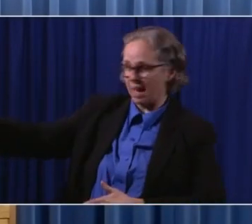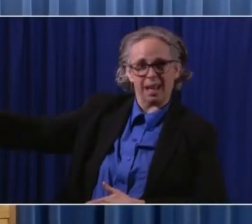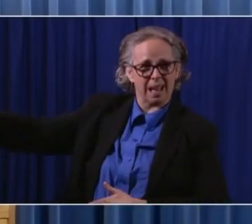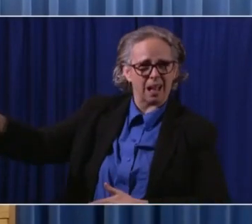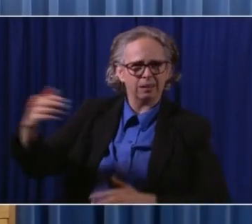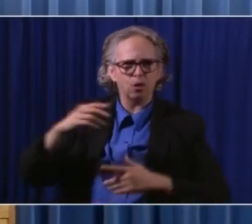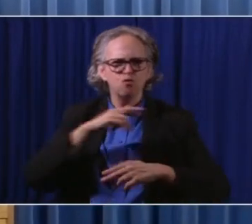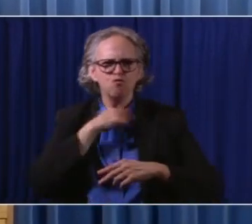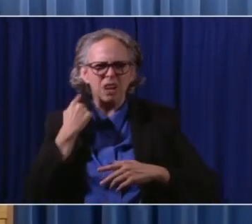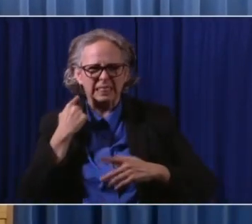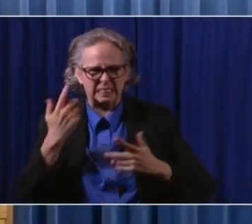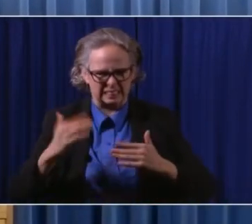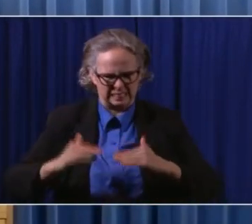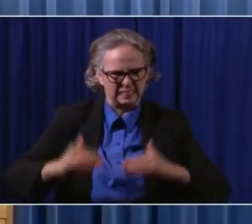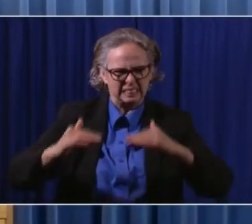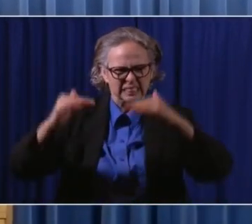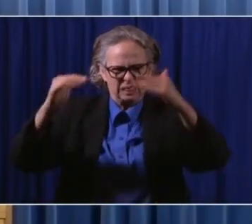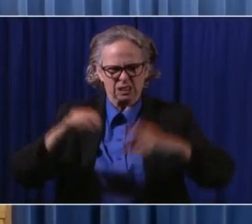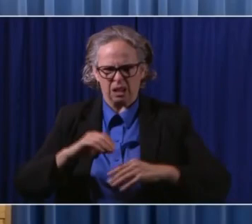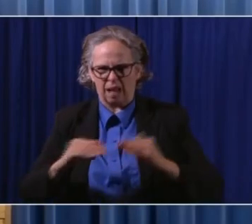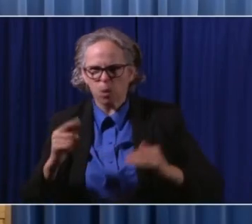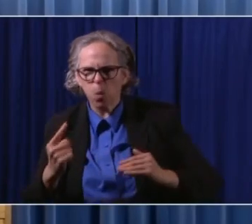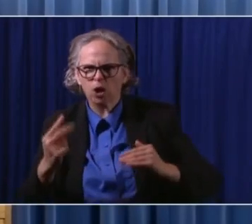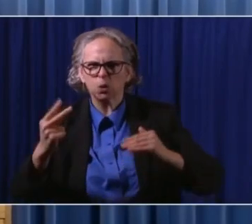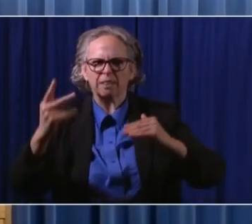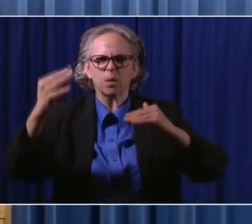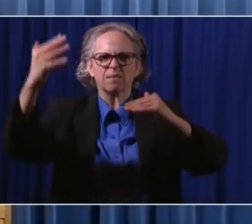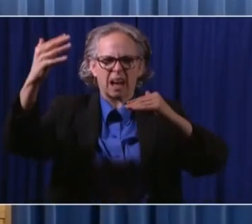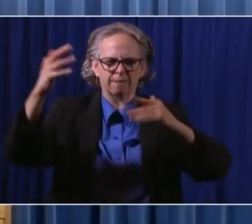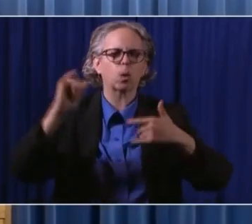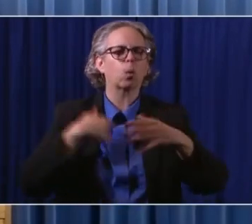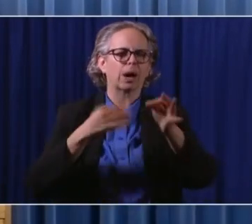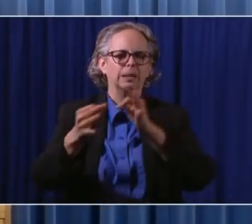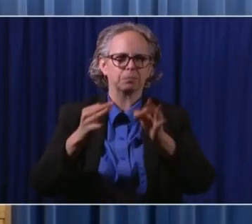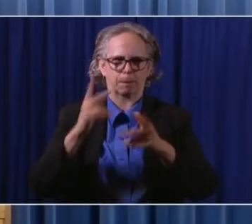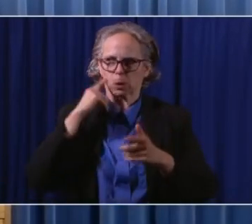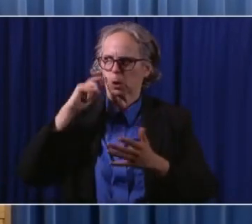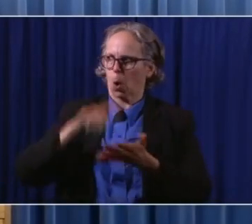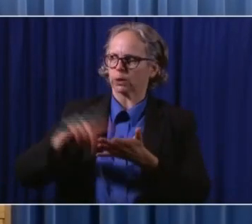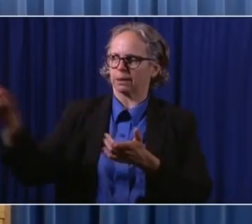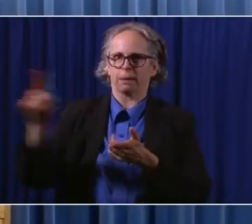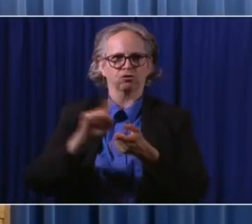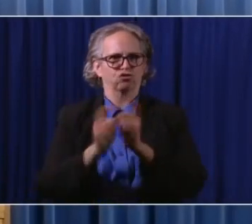NOW, WE ARE GOING TO LOOK AT THE NEW RISK LEVEL MAP. YOU WILL OBVIOUSLY SEE SOME